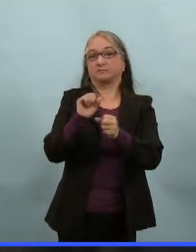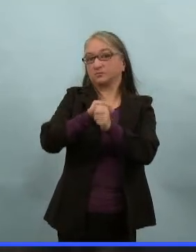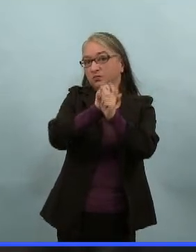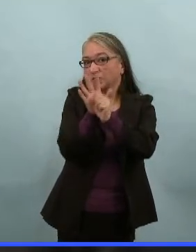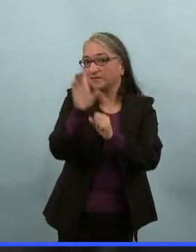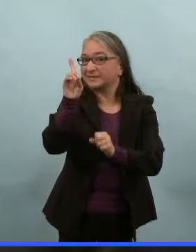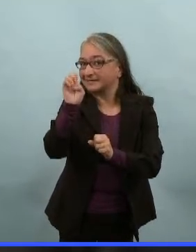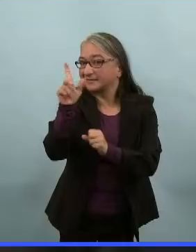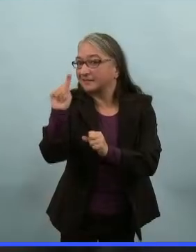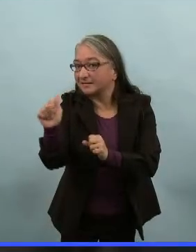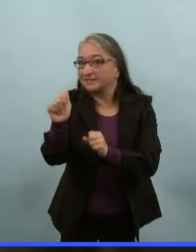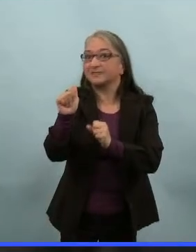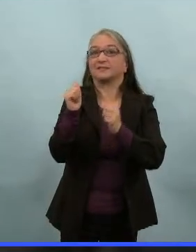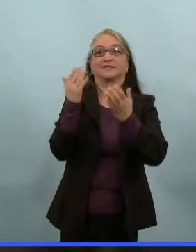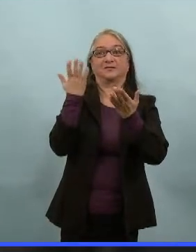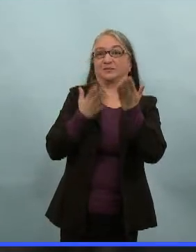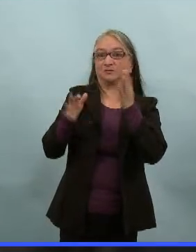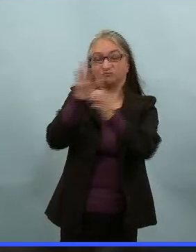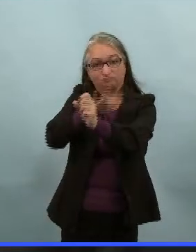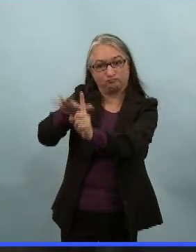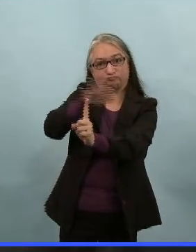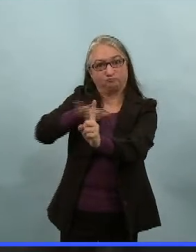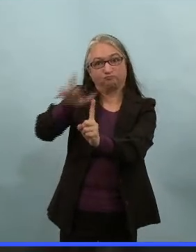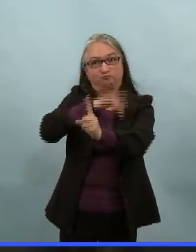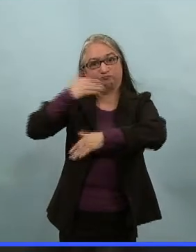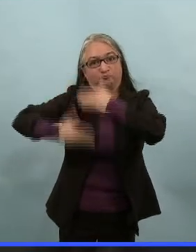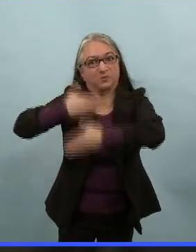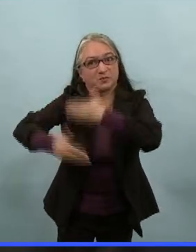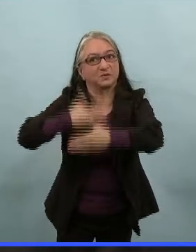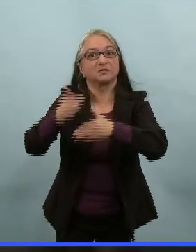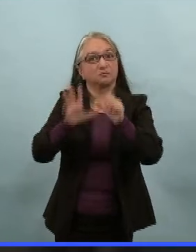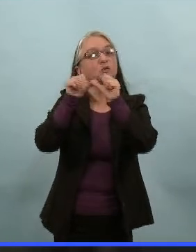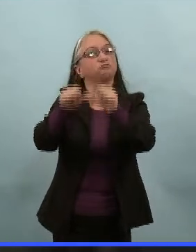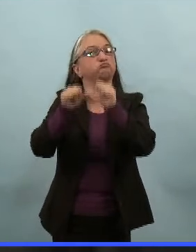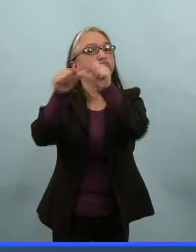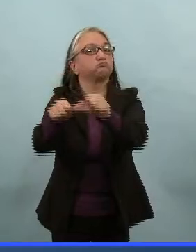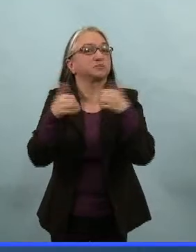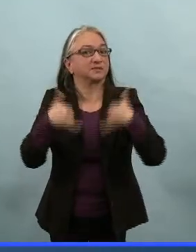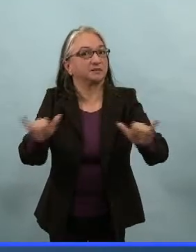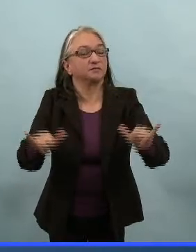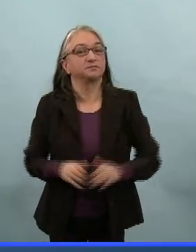that situation and we're going to continue to monitor that situation going forward thank you